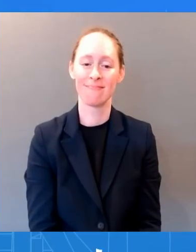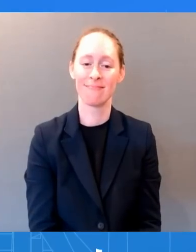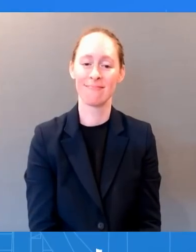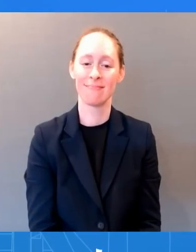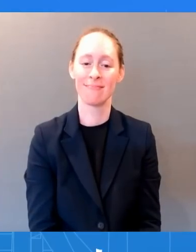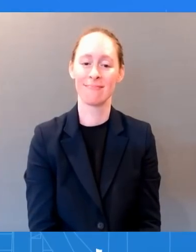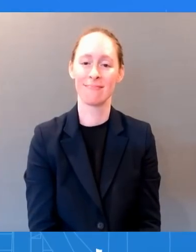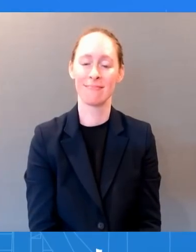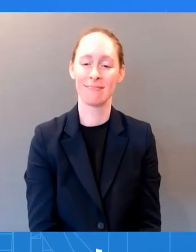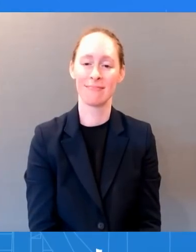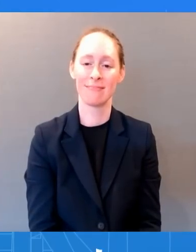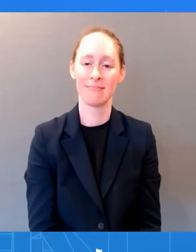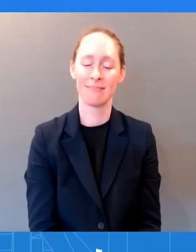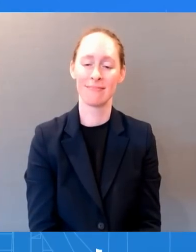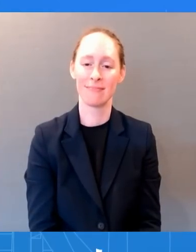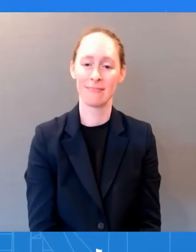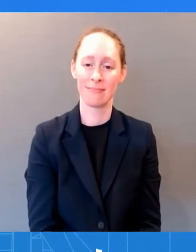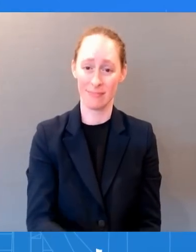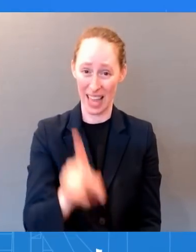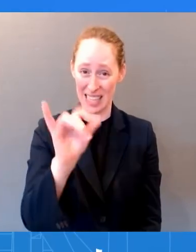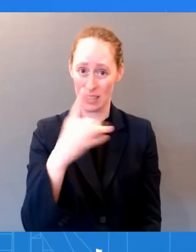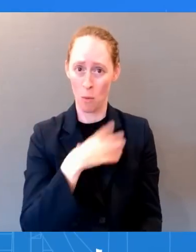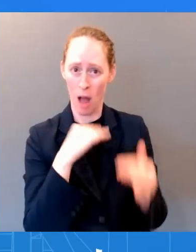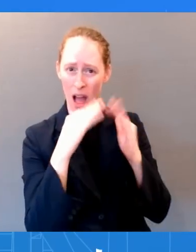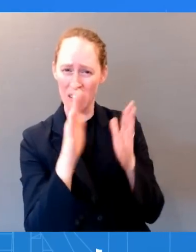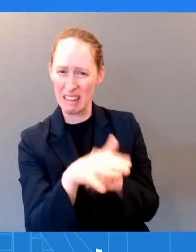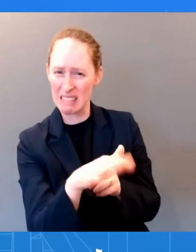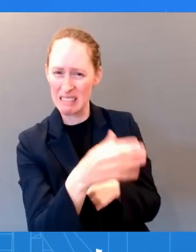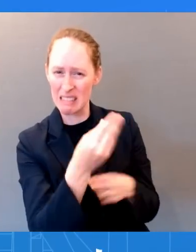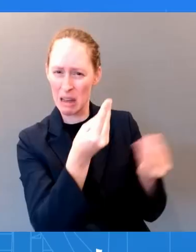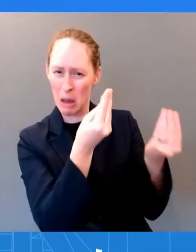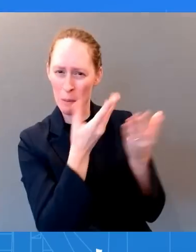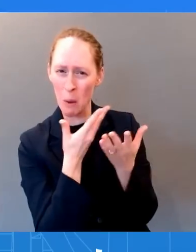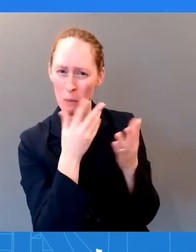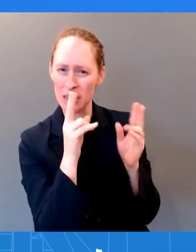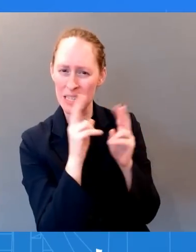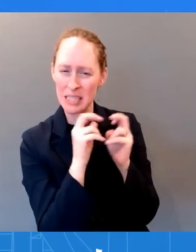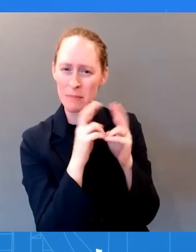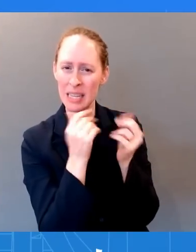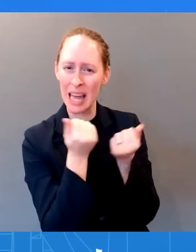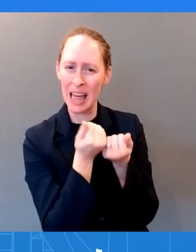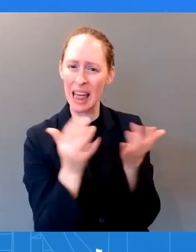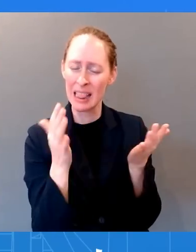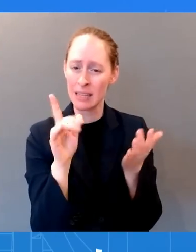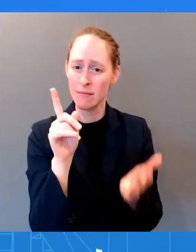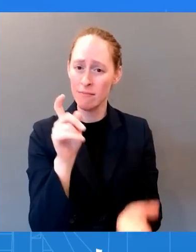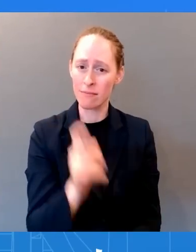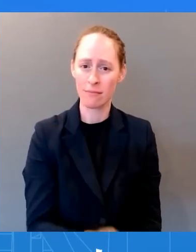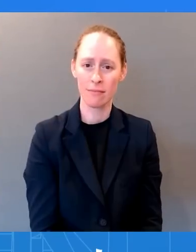Ms. Jean-Pierre: No. The Press: Okay. And then Senator Lindsey Graham said, last night, "there would be riots in the streets"